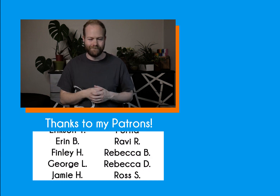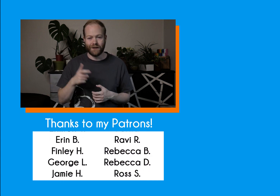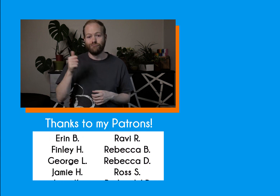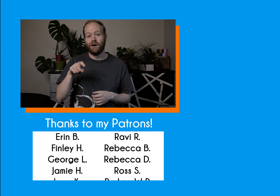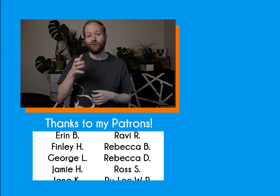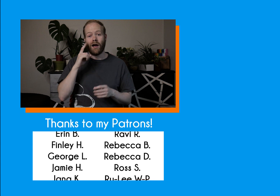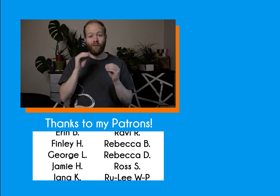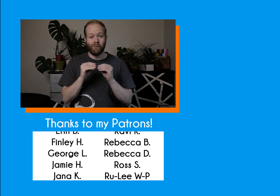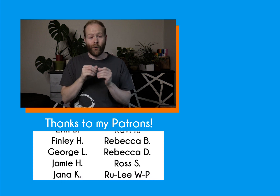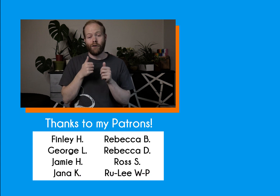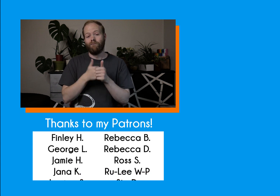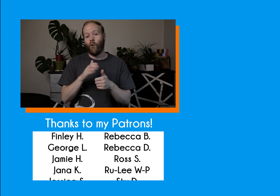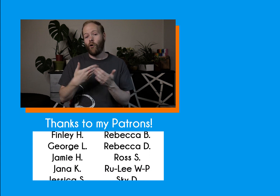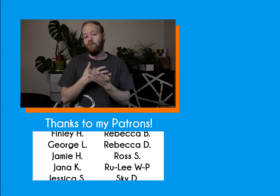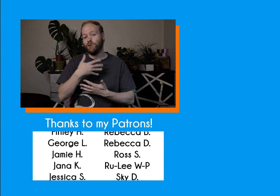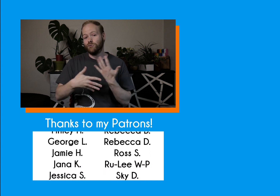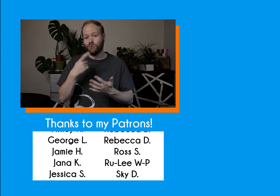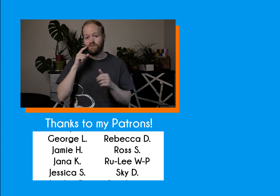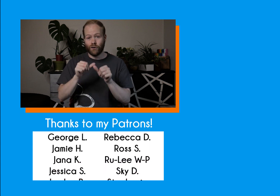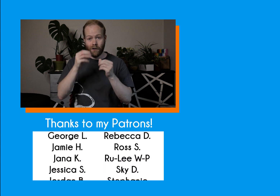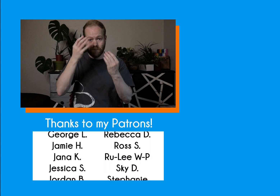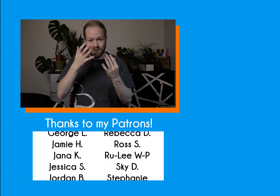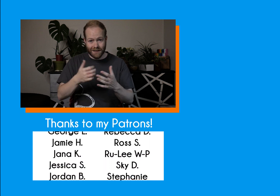Subscribe to this channel for more, and follow me on all my socials to stay updated.